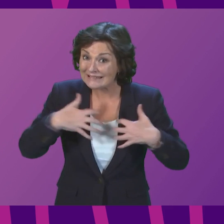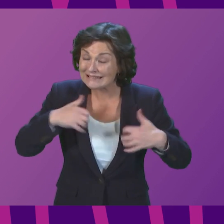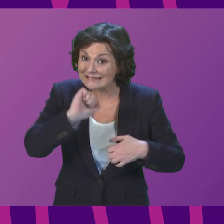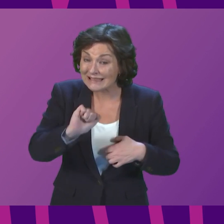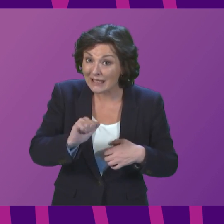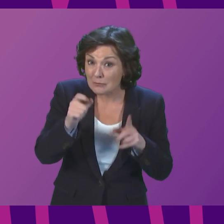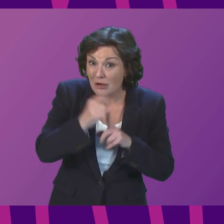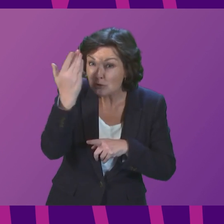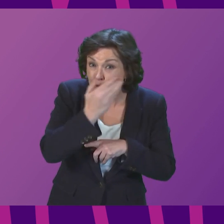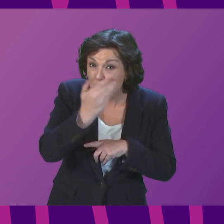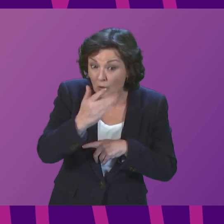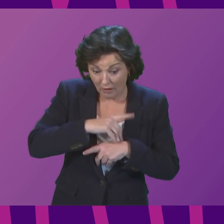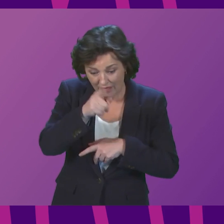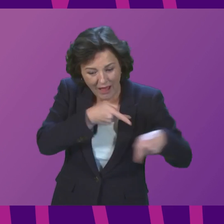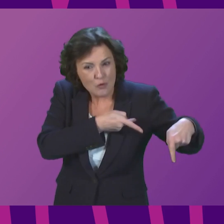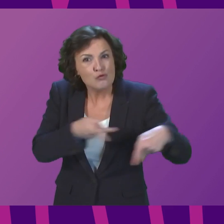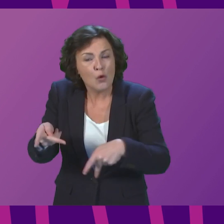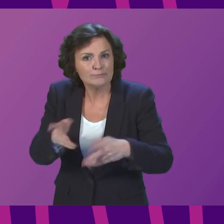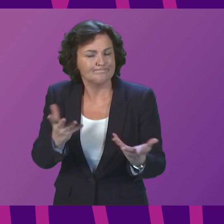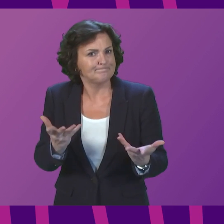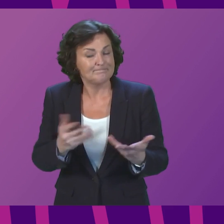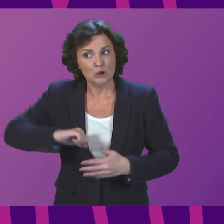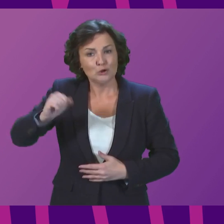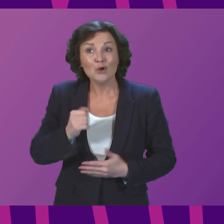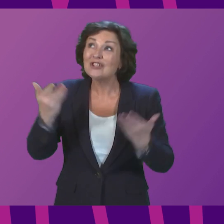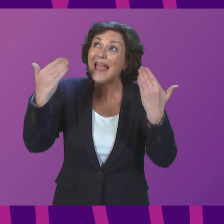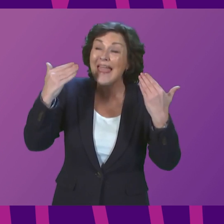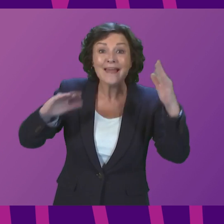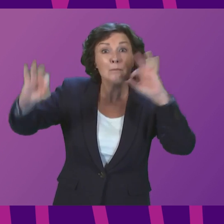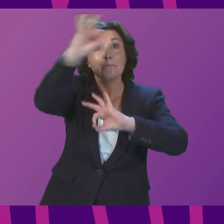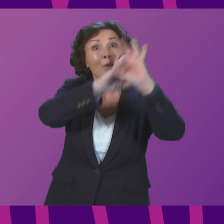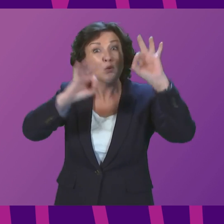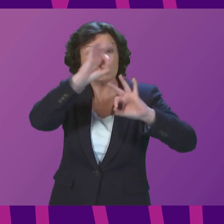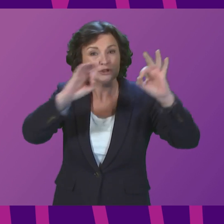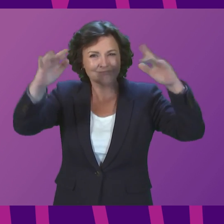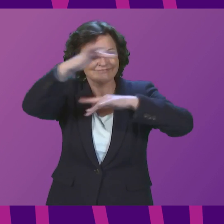is, during periods of lockdown. Scottish air pollution limits are based on guidance published by the World Health Organization